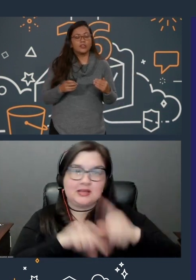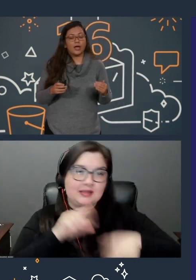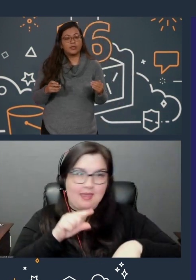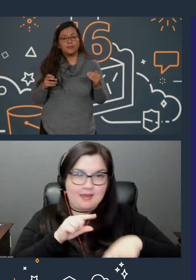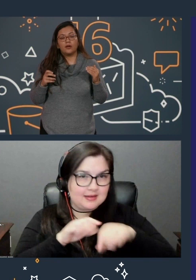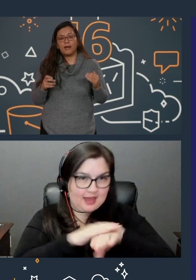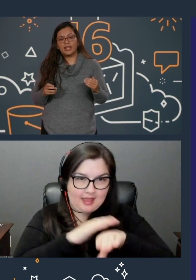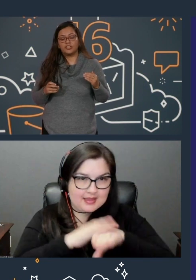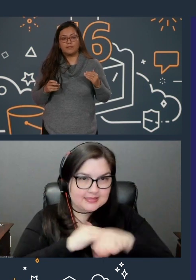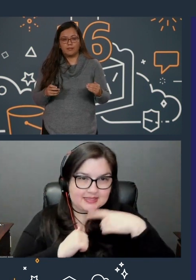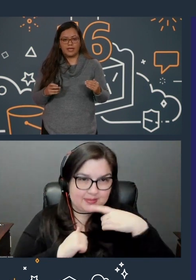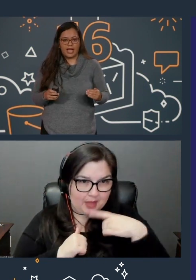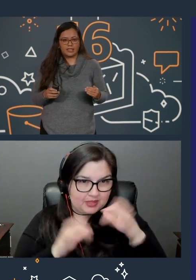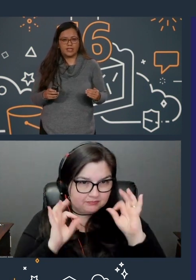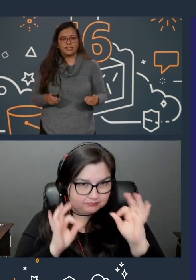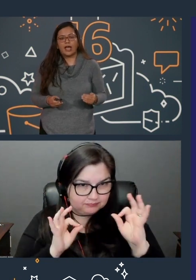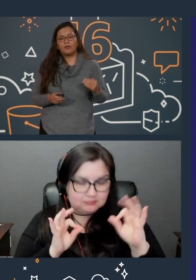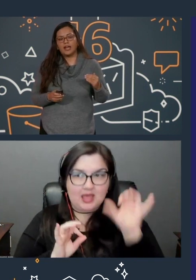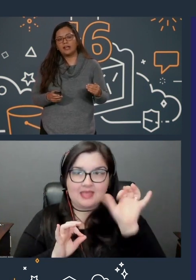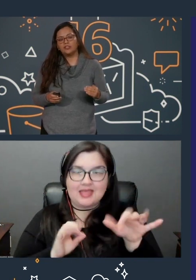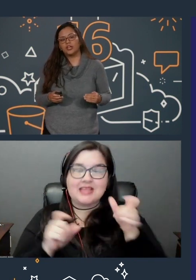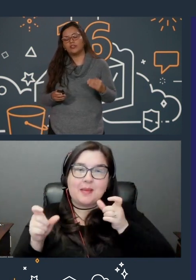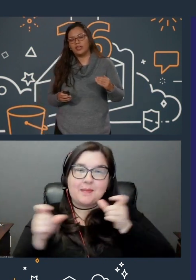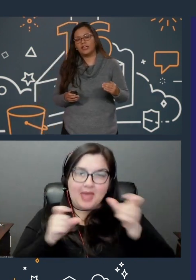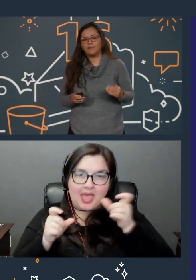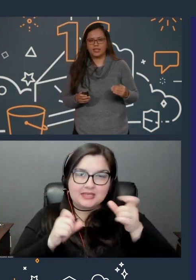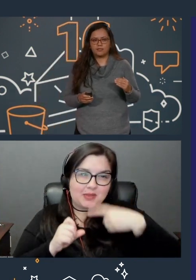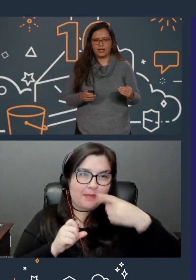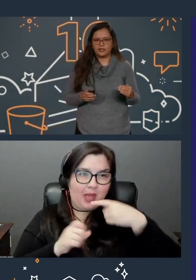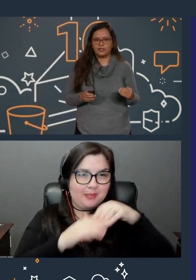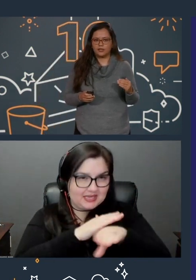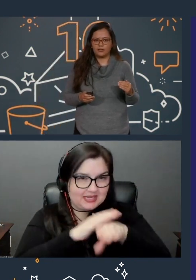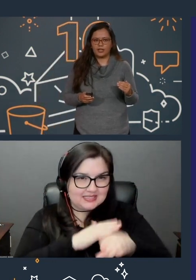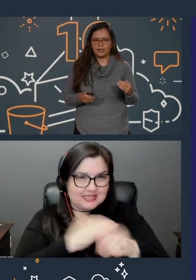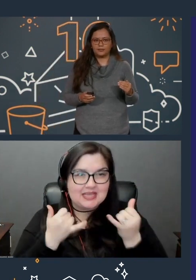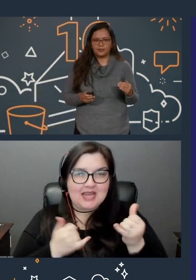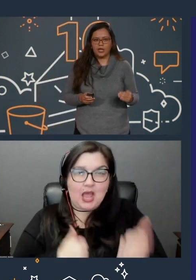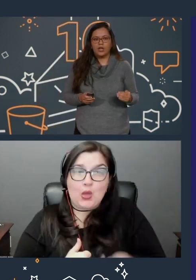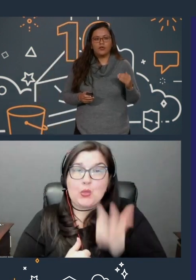So that was about managing public access. I would like to share three key best practices around that.